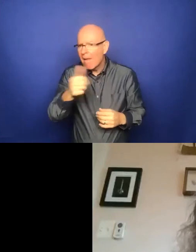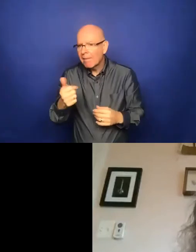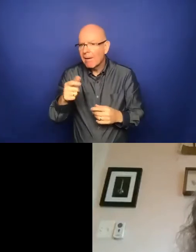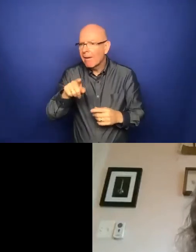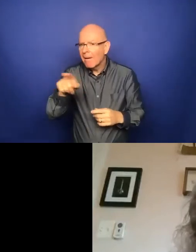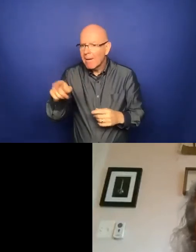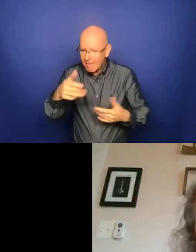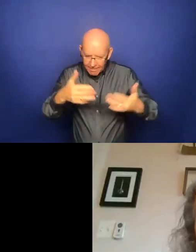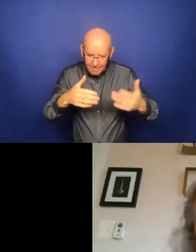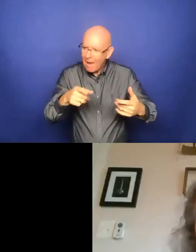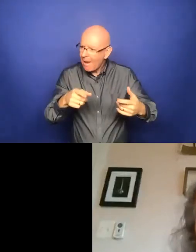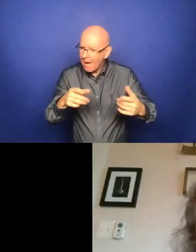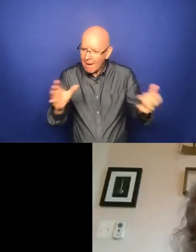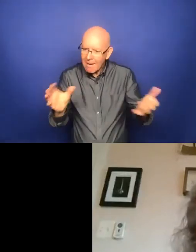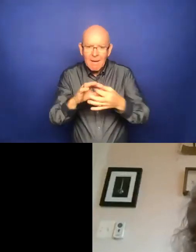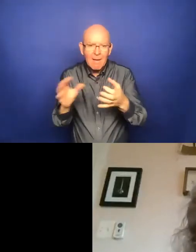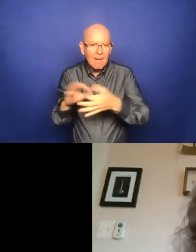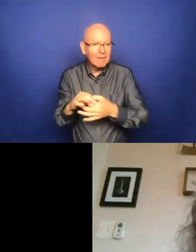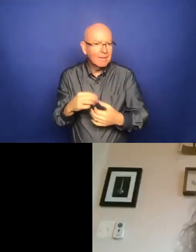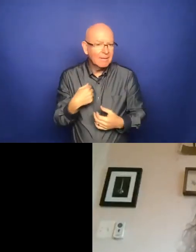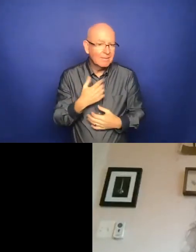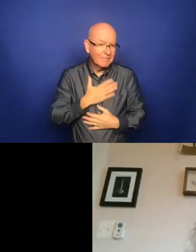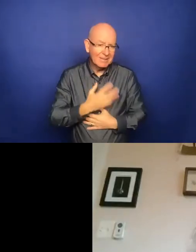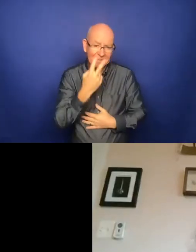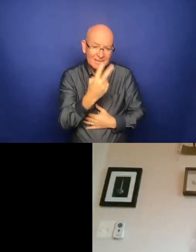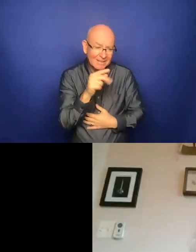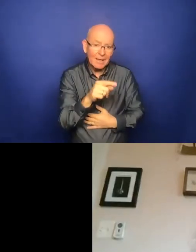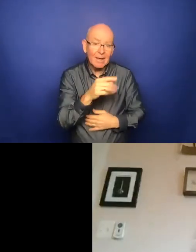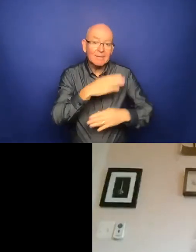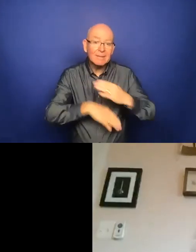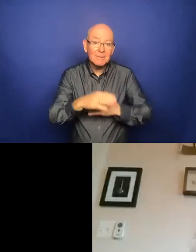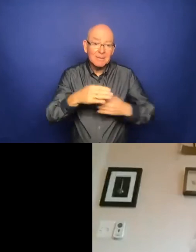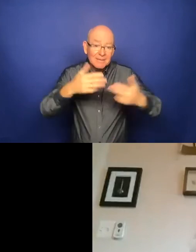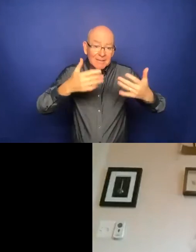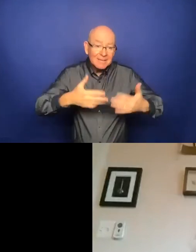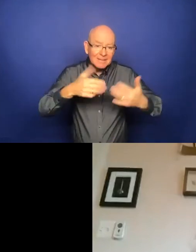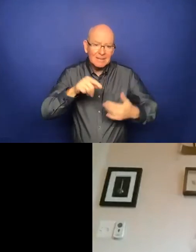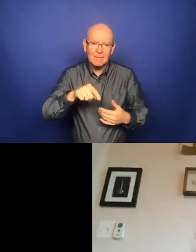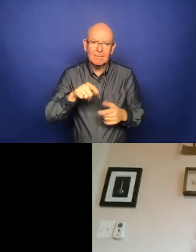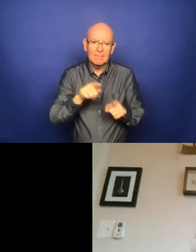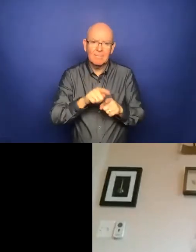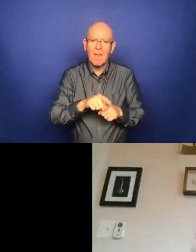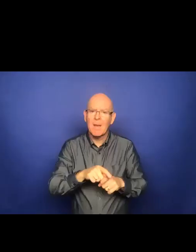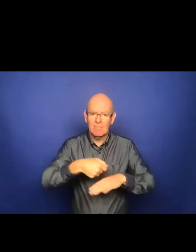of part of this fundamental structure that is in this constant improving situation with all of the inputs that have been mentioned today